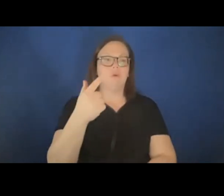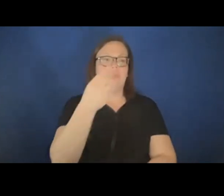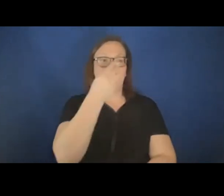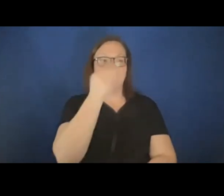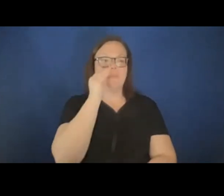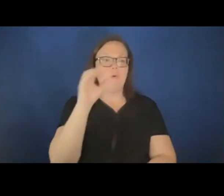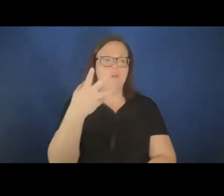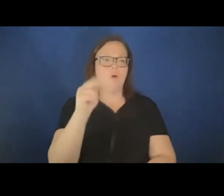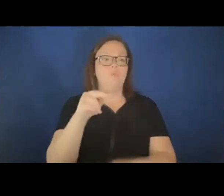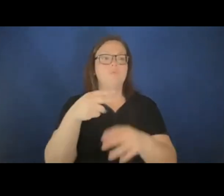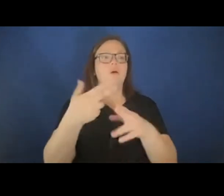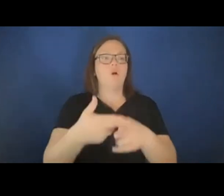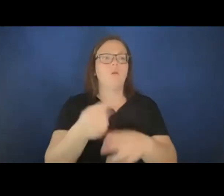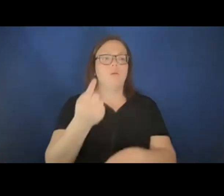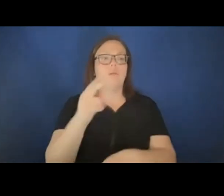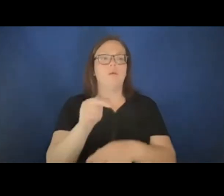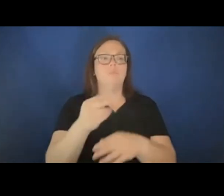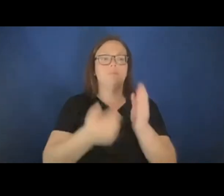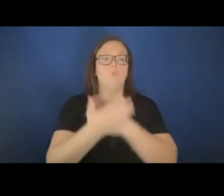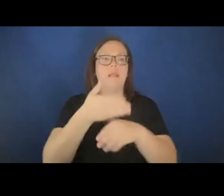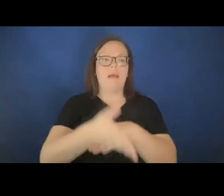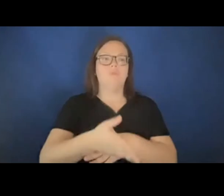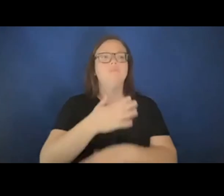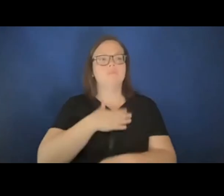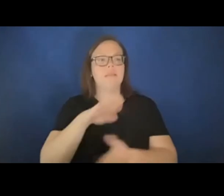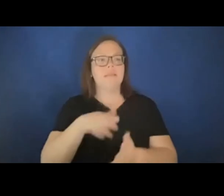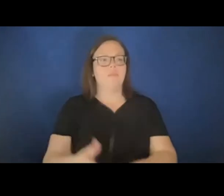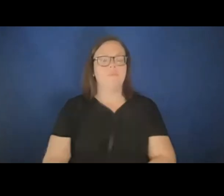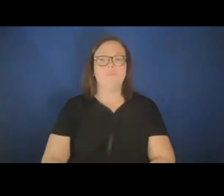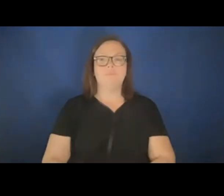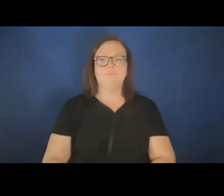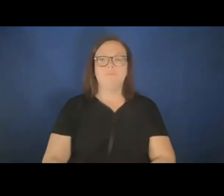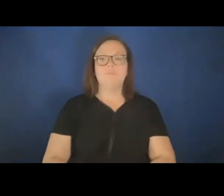The Morning After My Death." The morning after my death